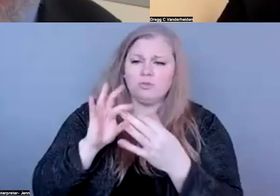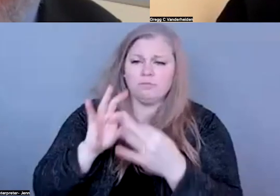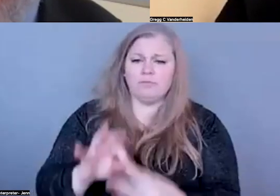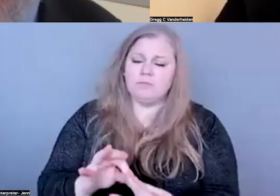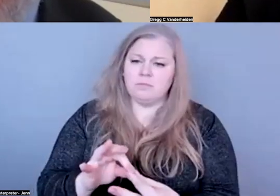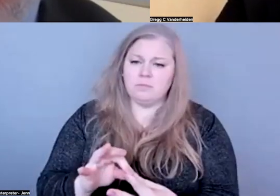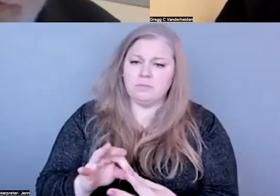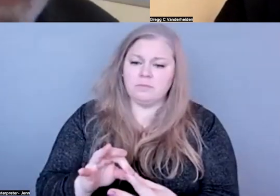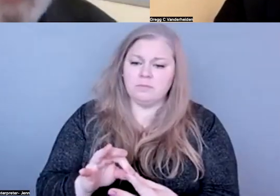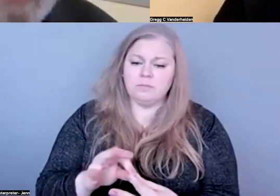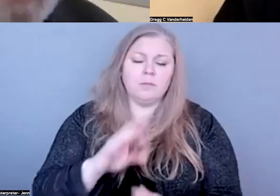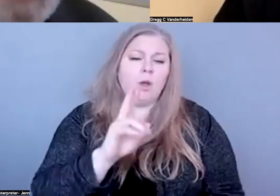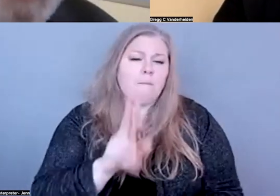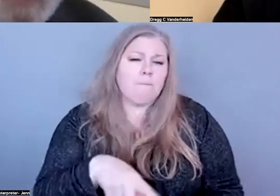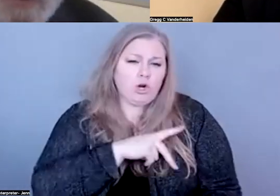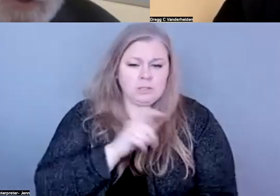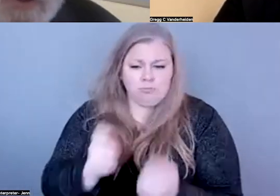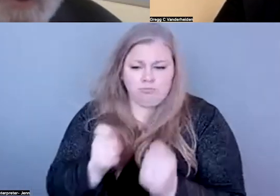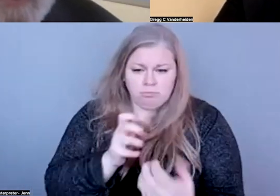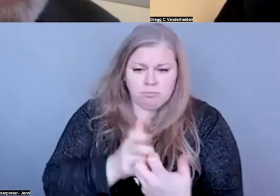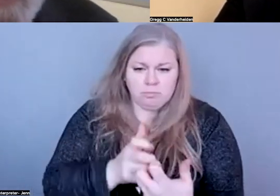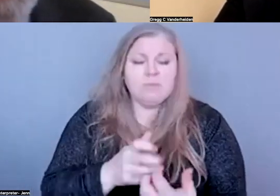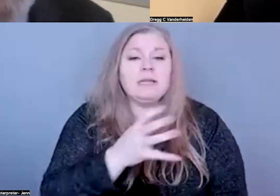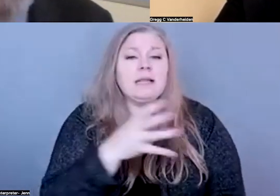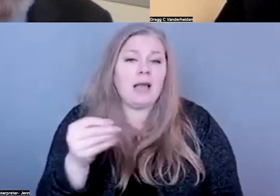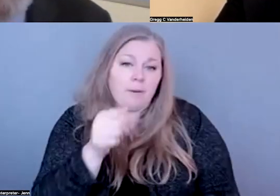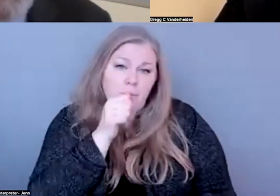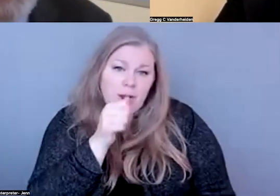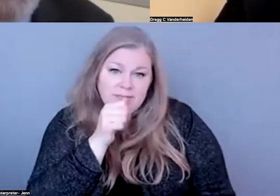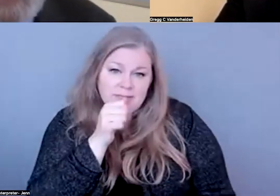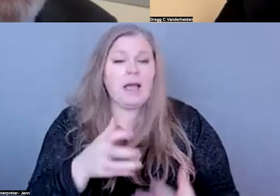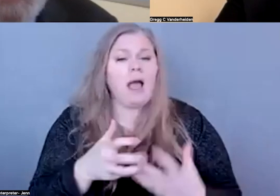personalization, and privacy -- how much information do we have to have